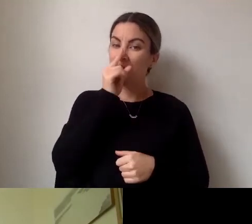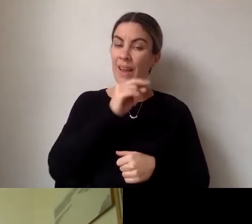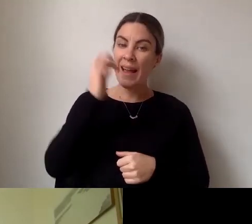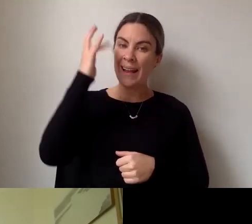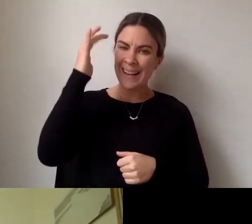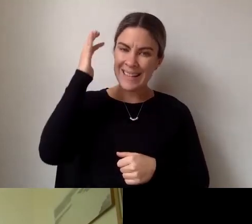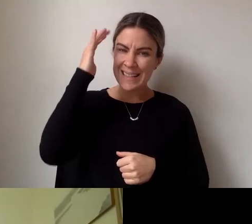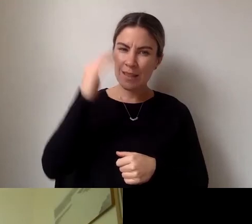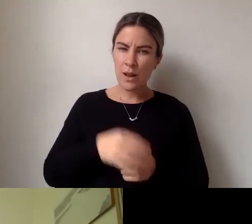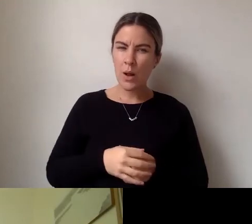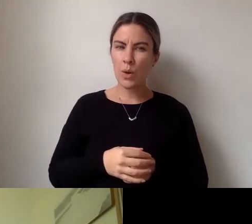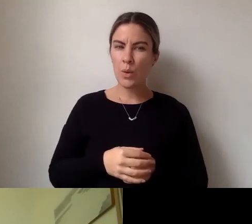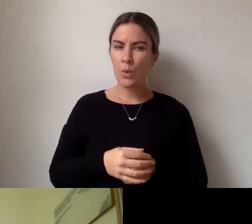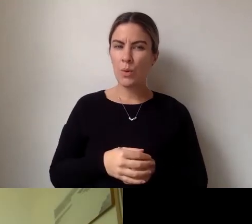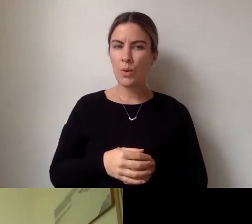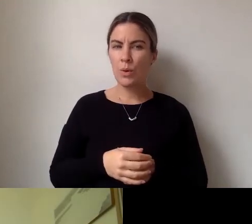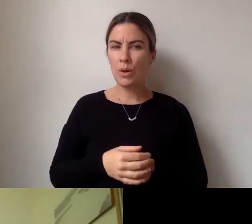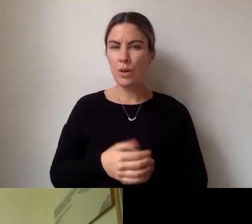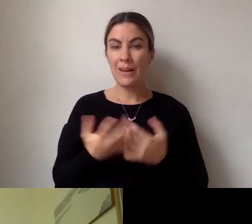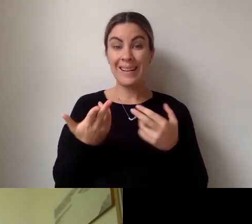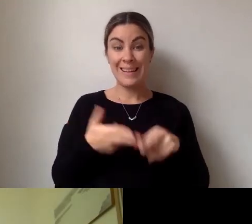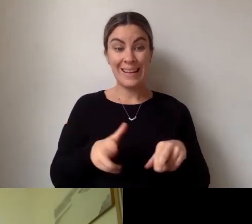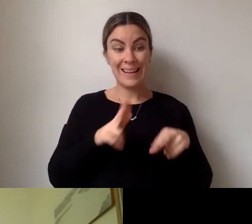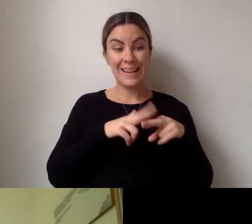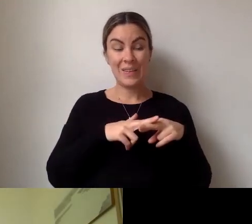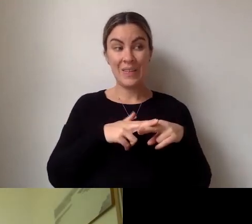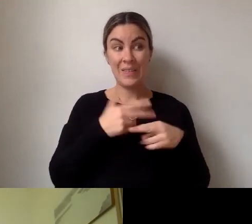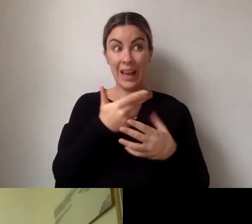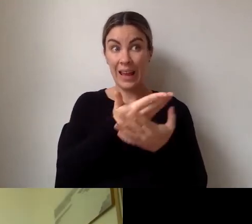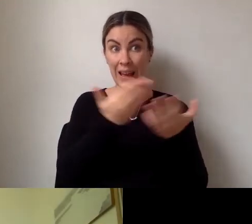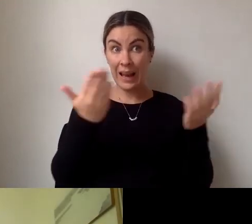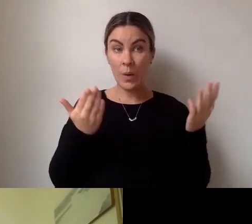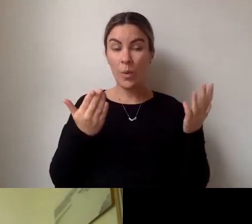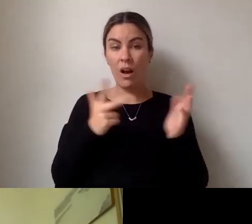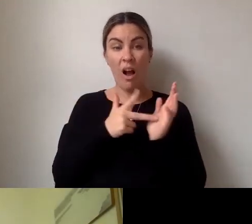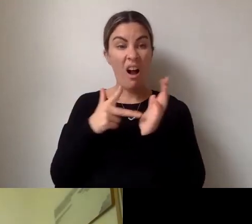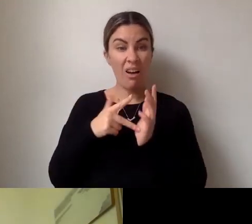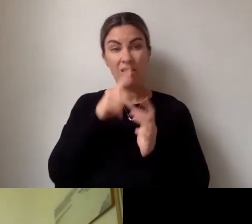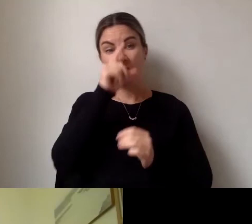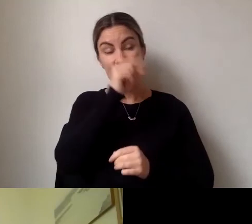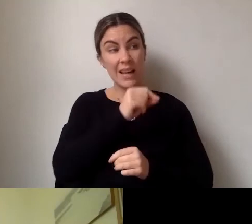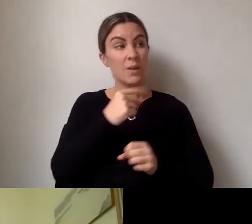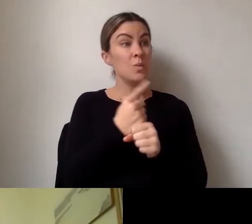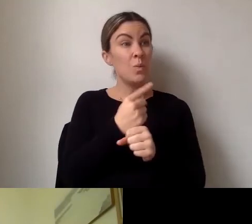it is - if there is anybody that you could talk to or that you could, I